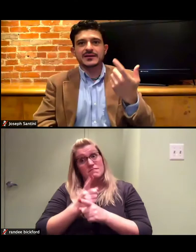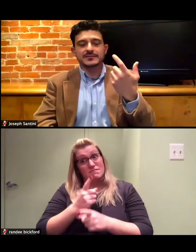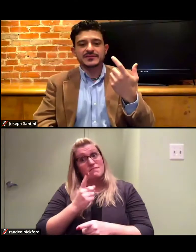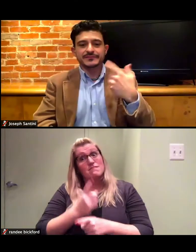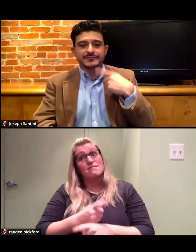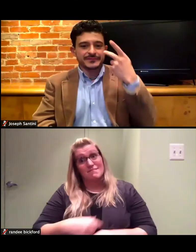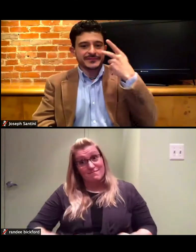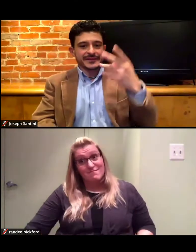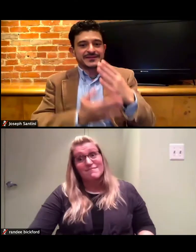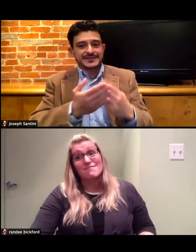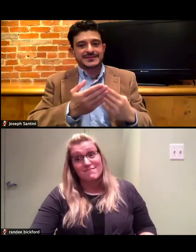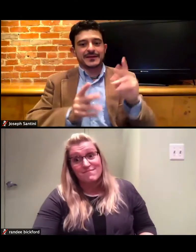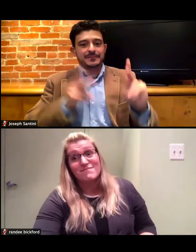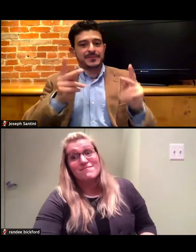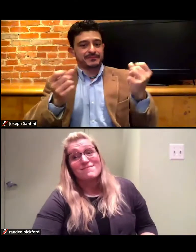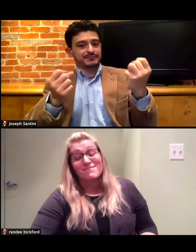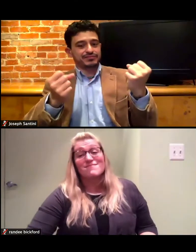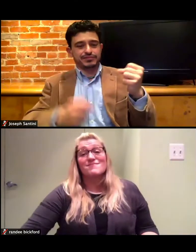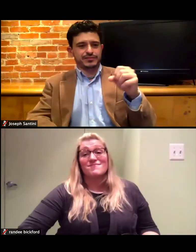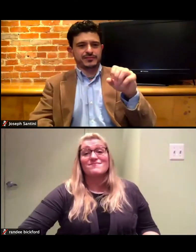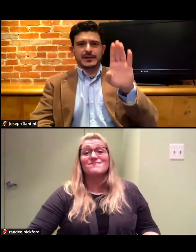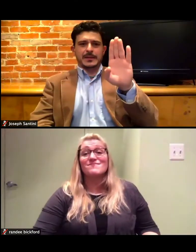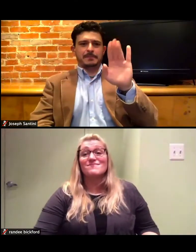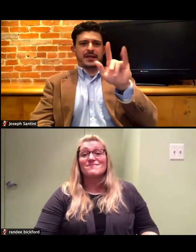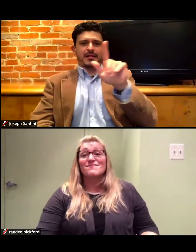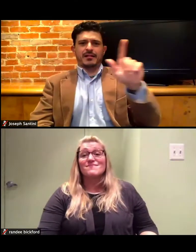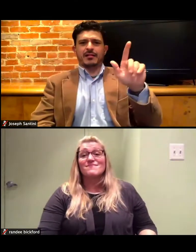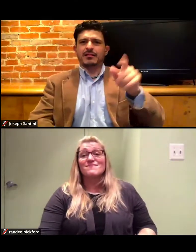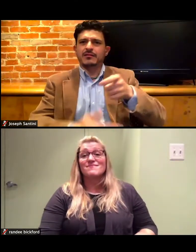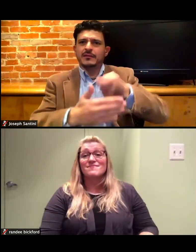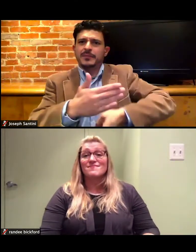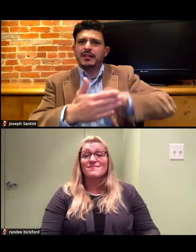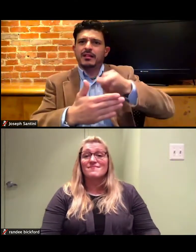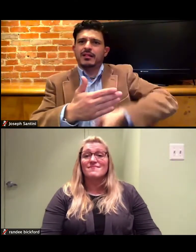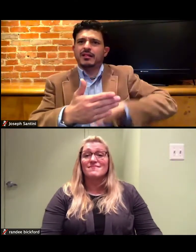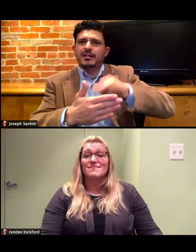and having signs for specific concepts are a problem.